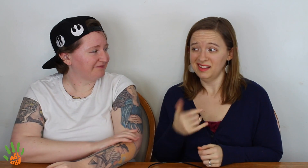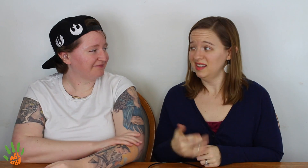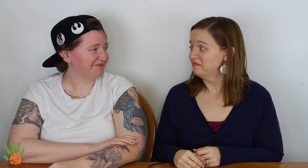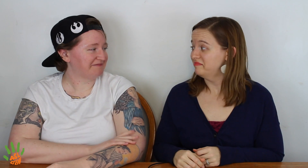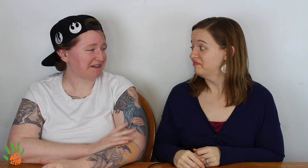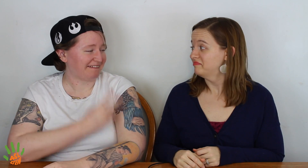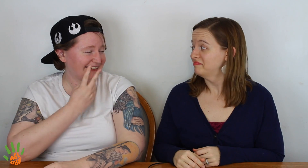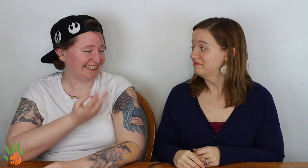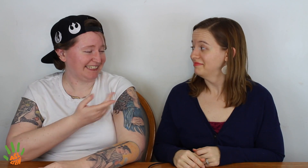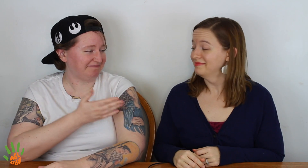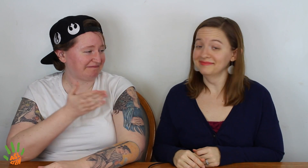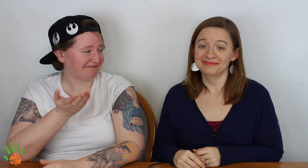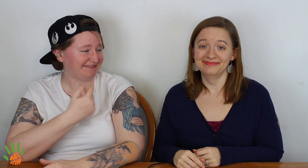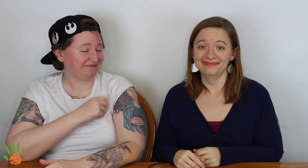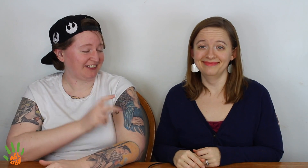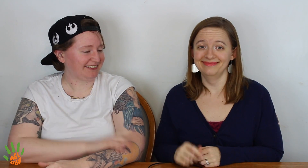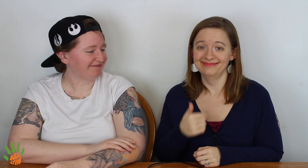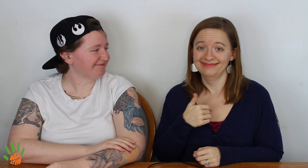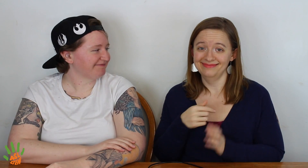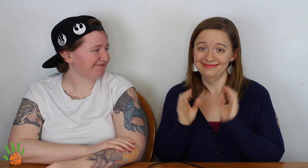I'm not cool like that. - I've seen it. It's okay.